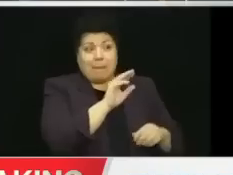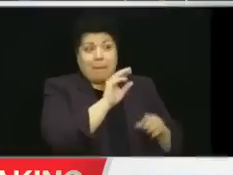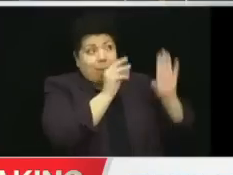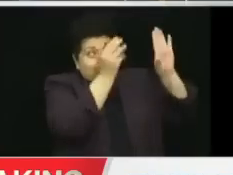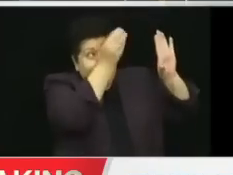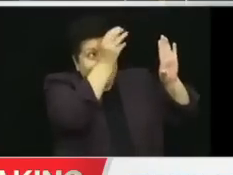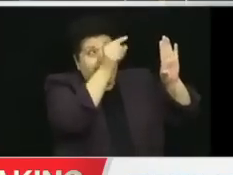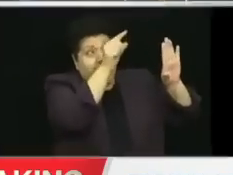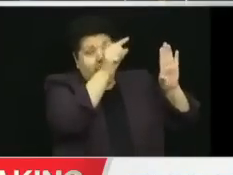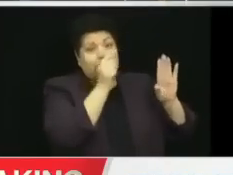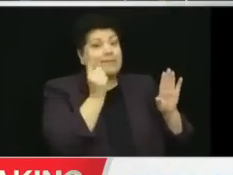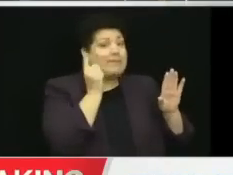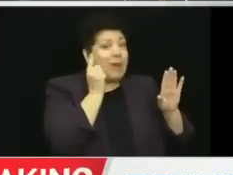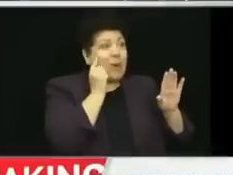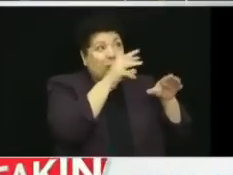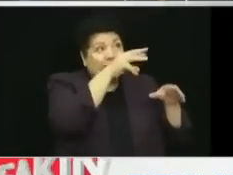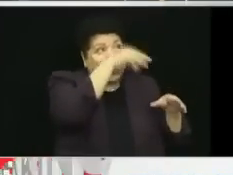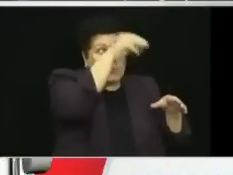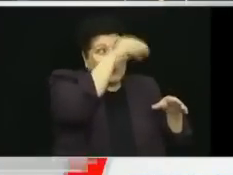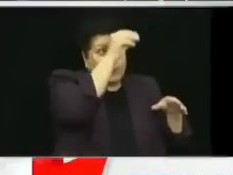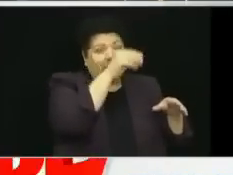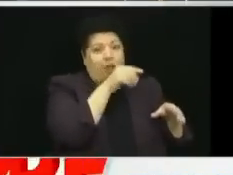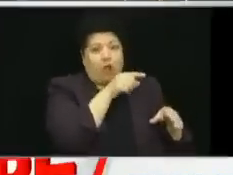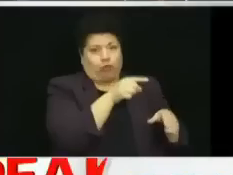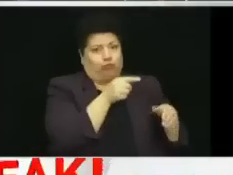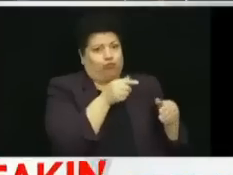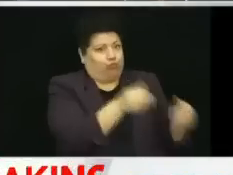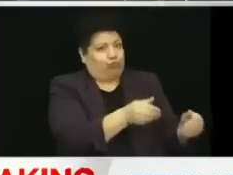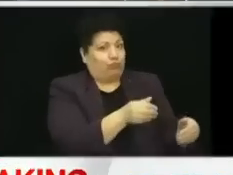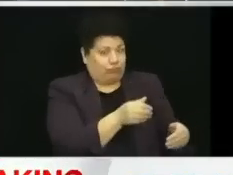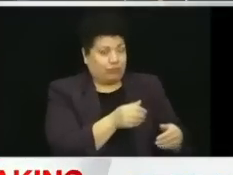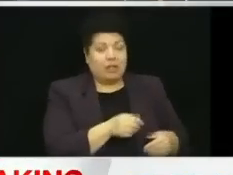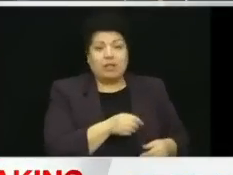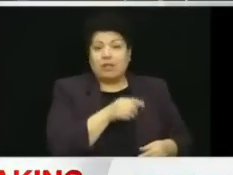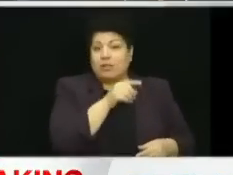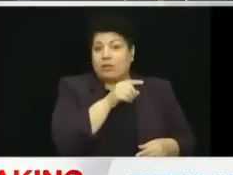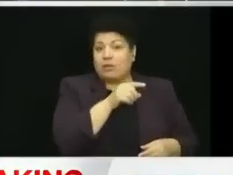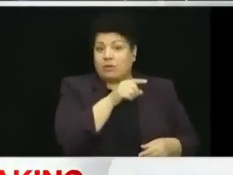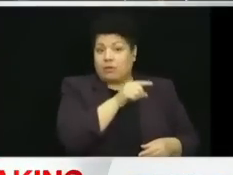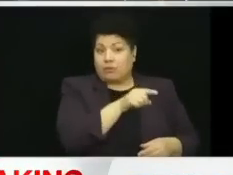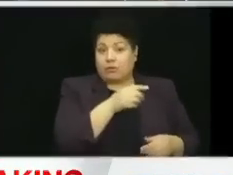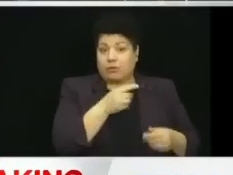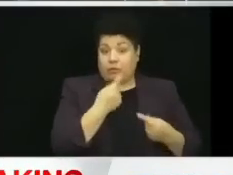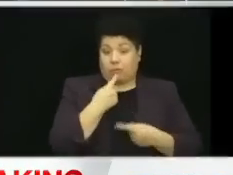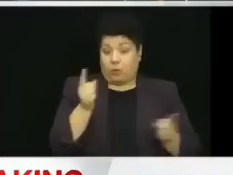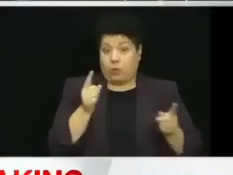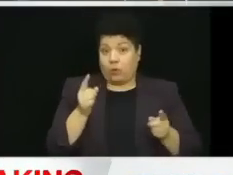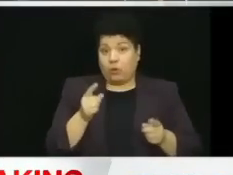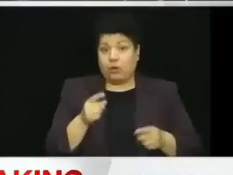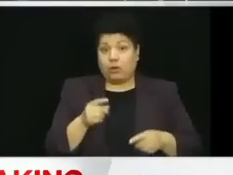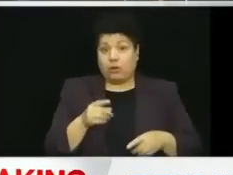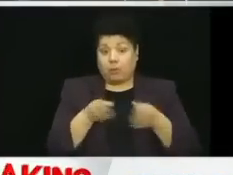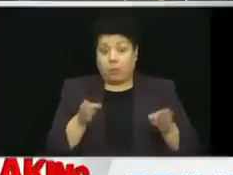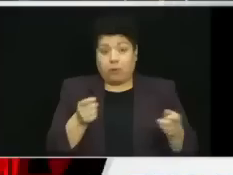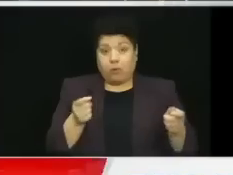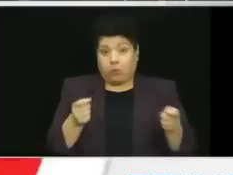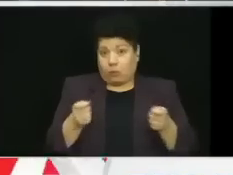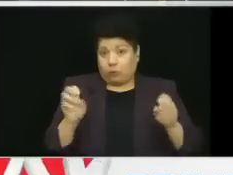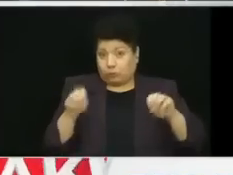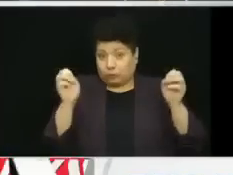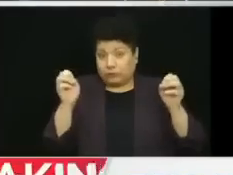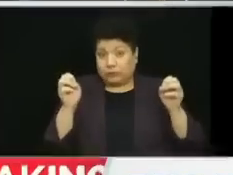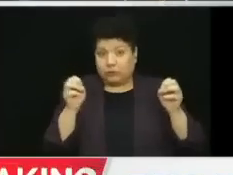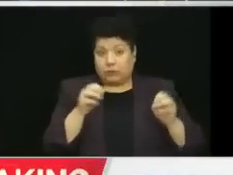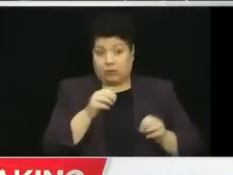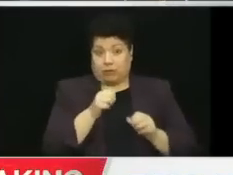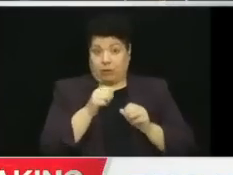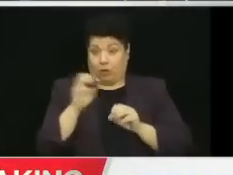TO THE SECURITY OF CANADA